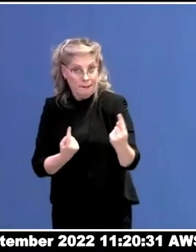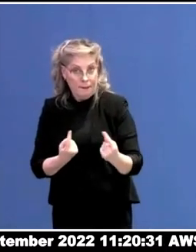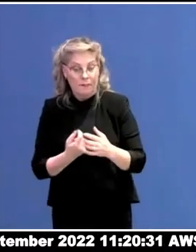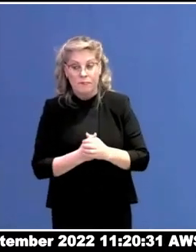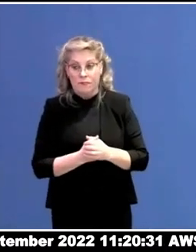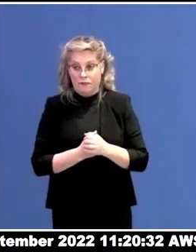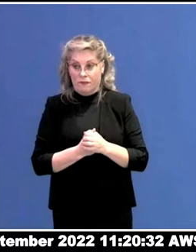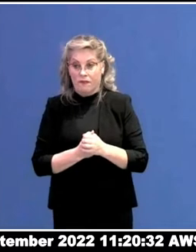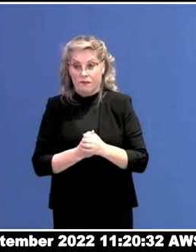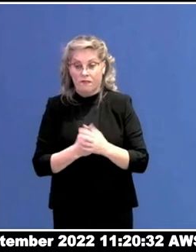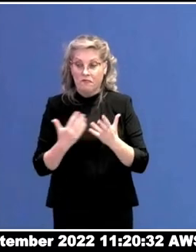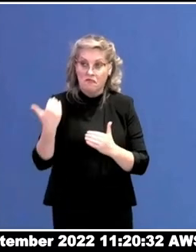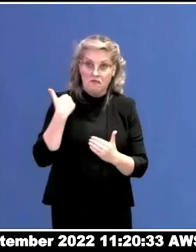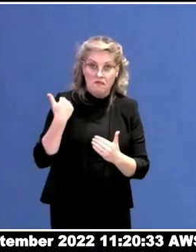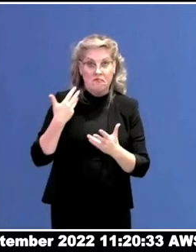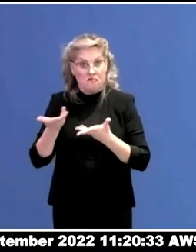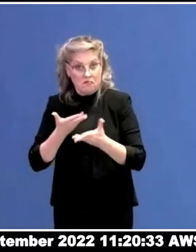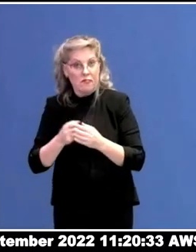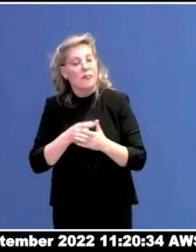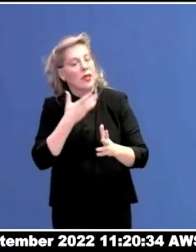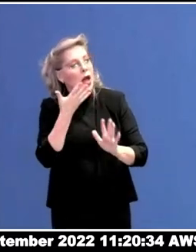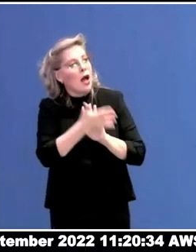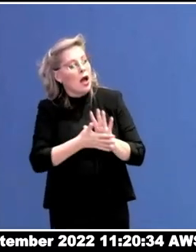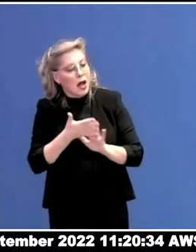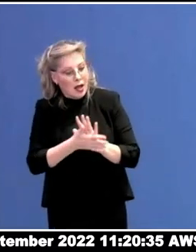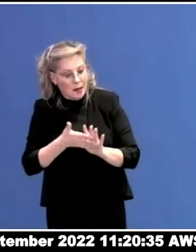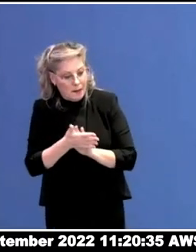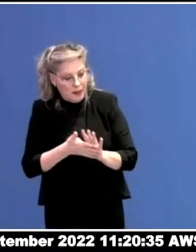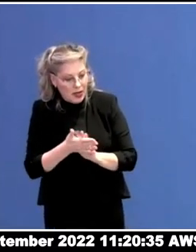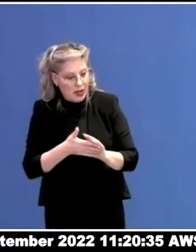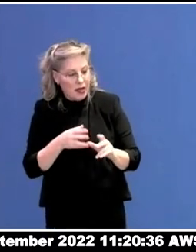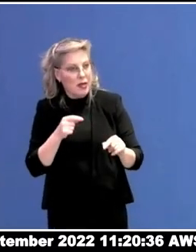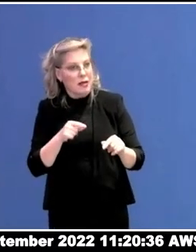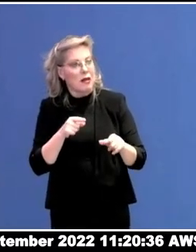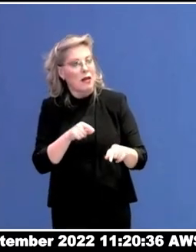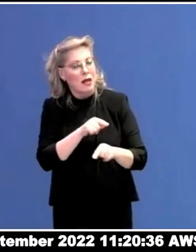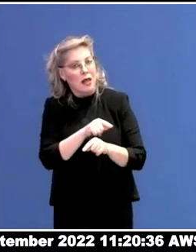you because of the nature of the work you were contracted to do inside the prison; is that right? MS KRAKOUER: That's correct.